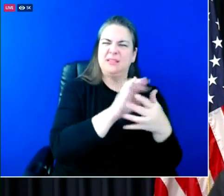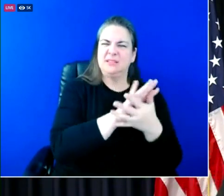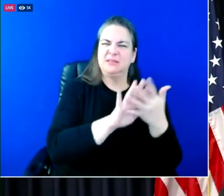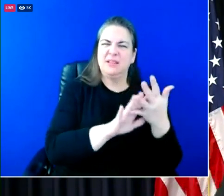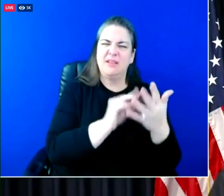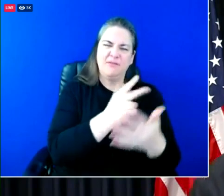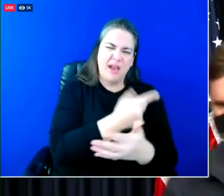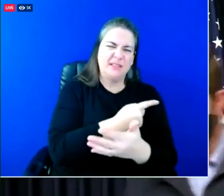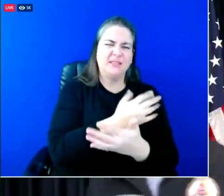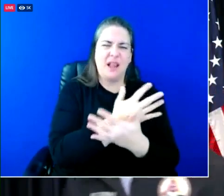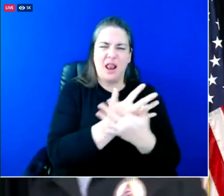Director Dawson.